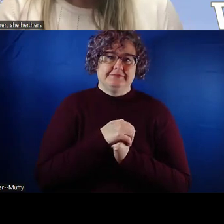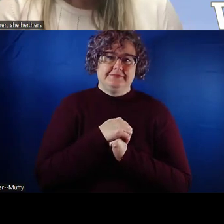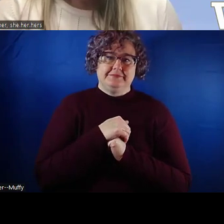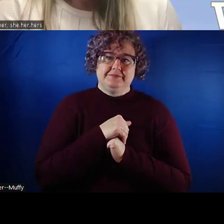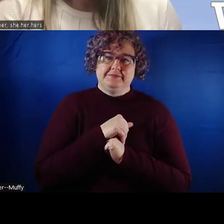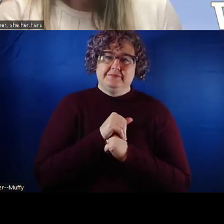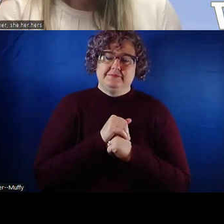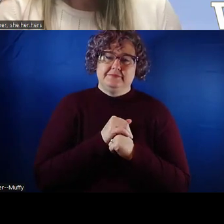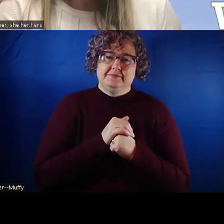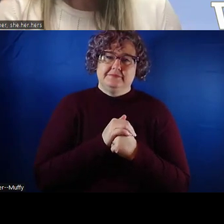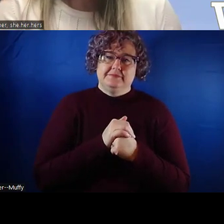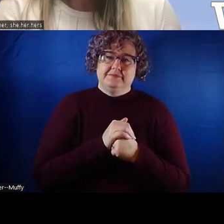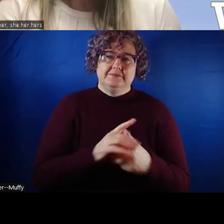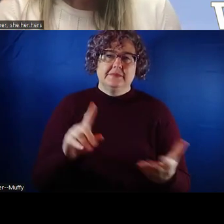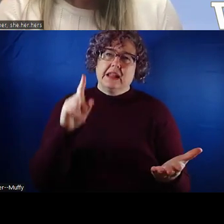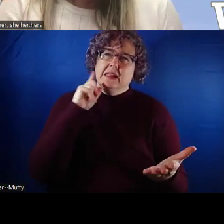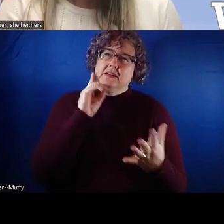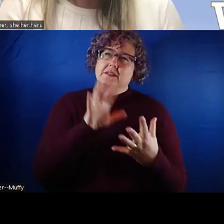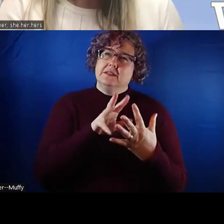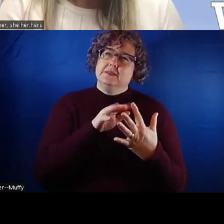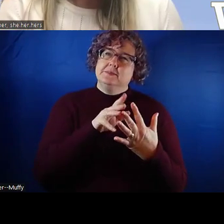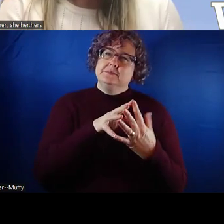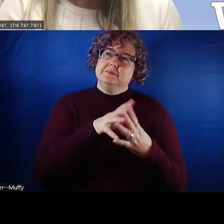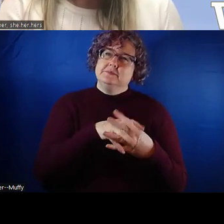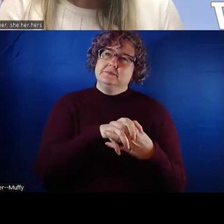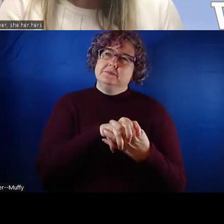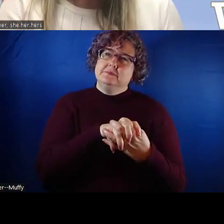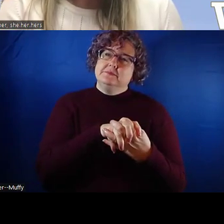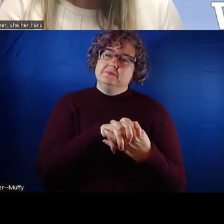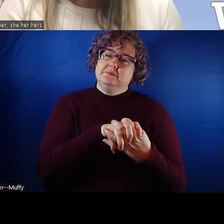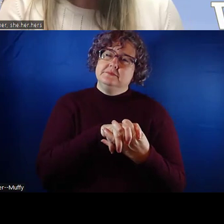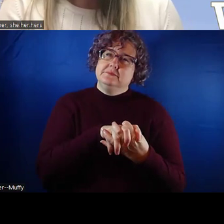And I think, you know, there are definitely always tensions